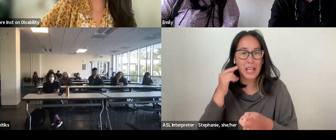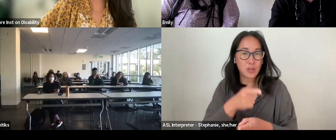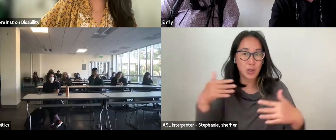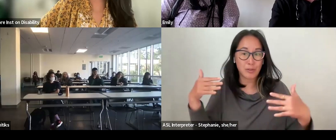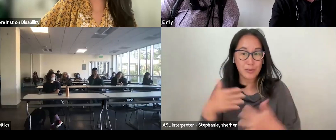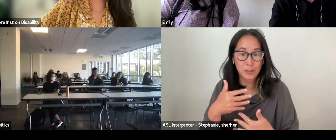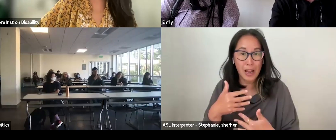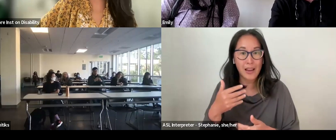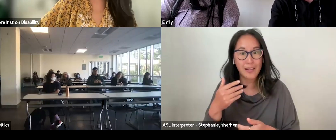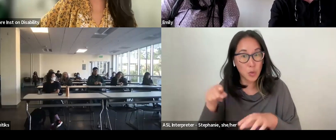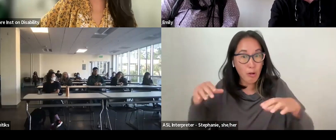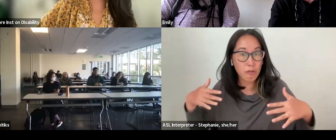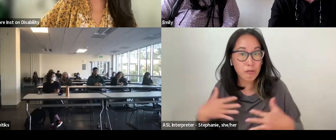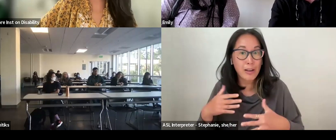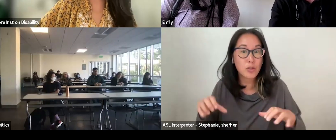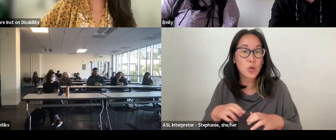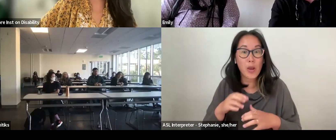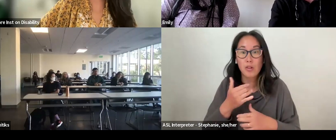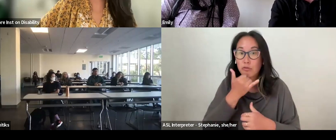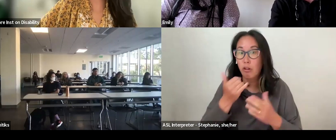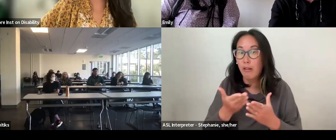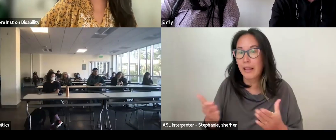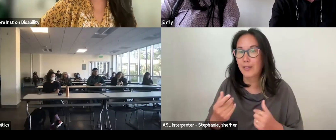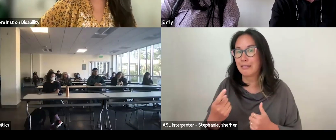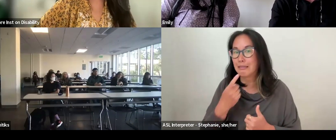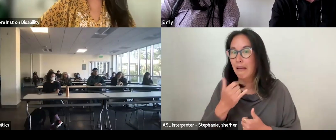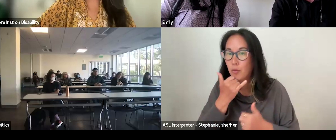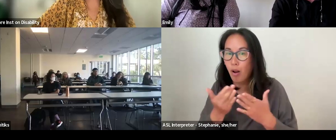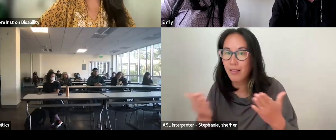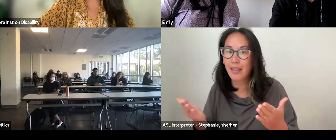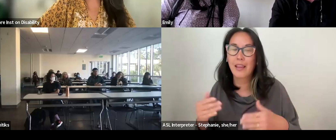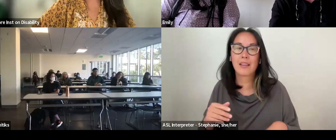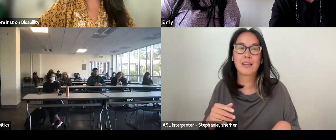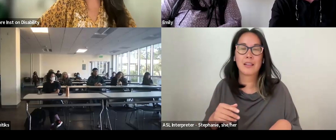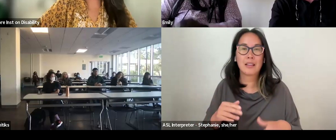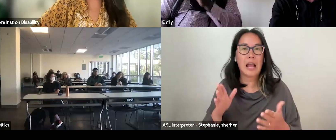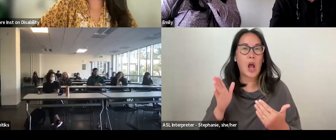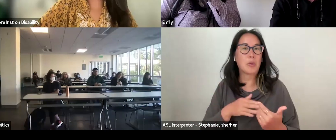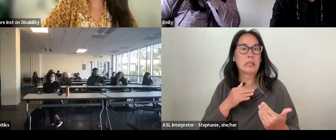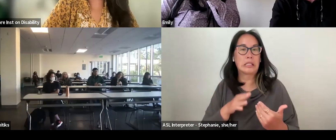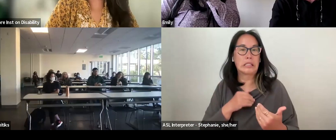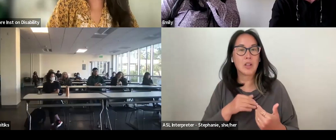of doing the wrong thing or saying the wrong thing or breaking ranks in some way,